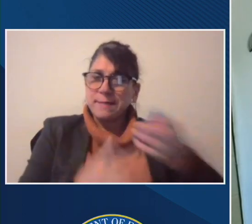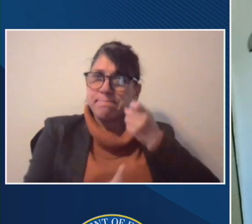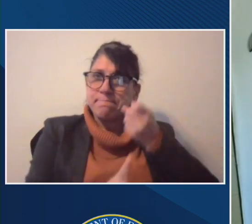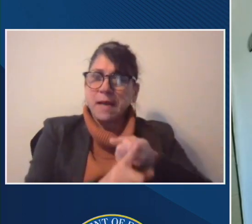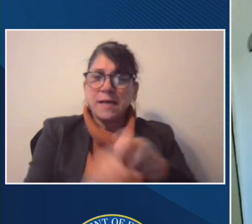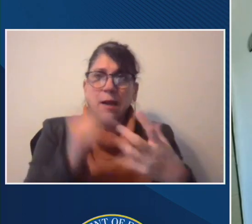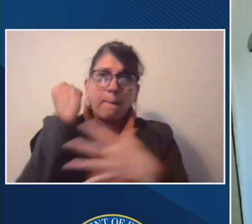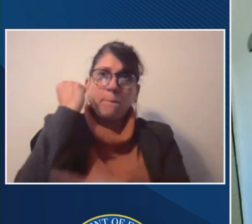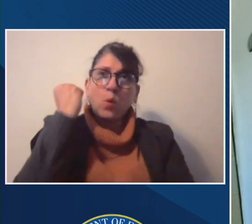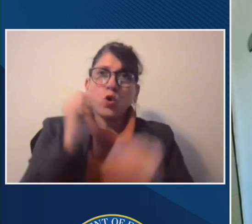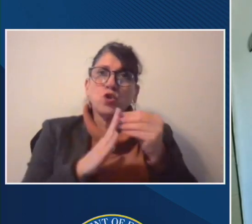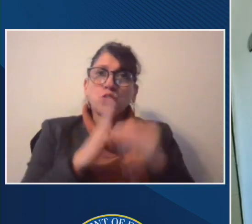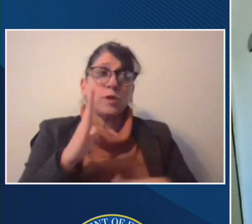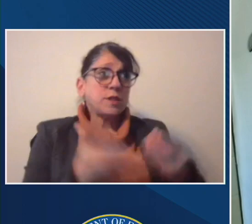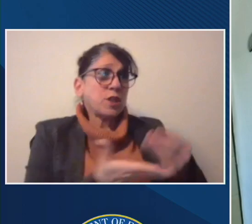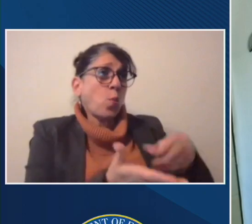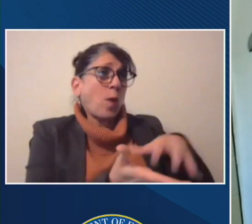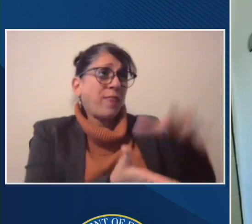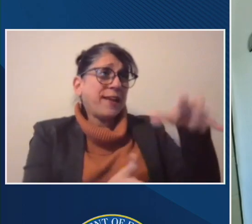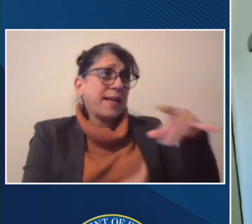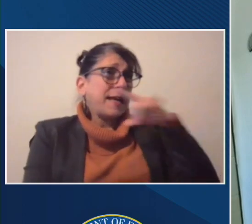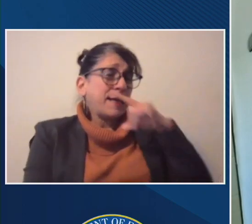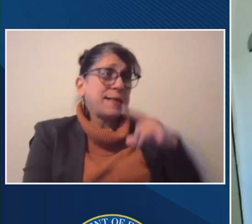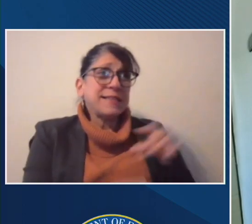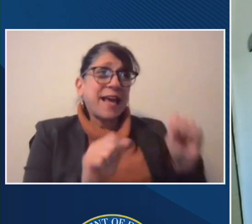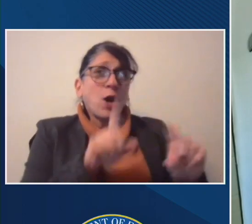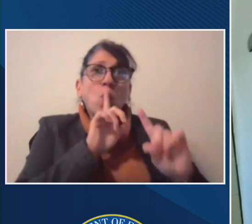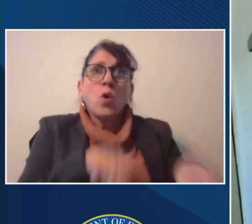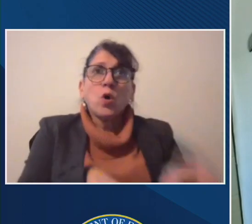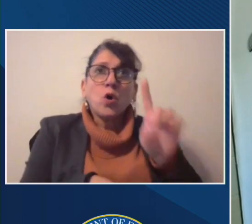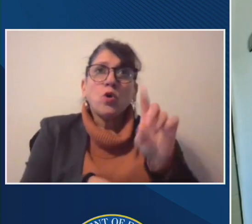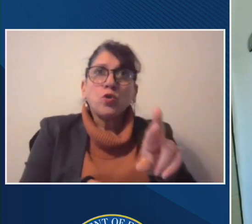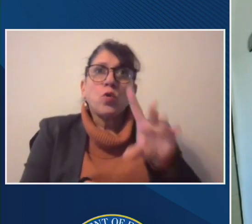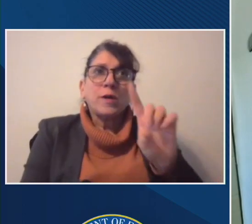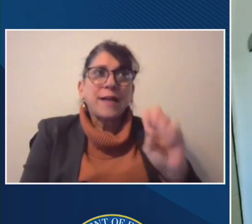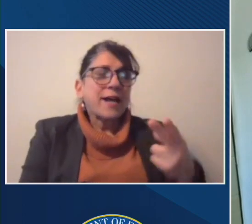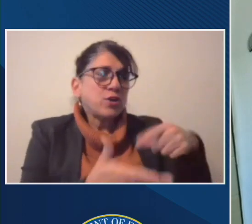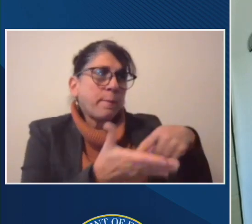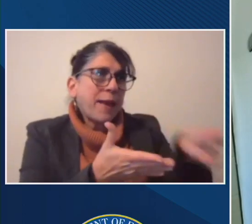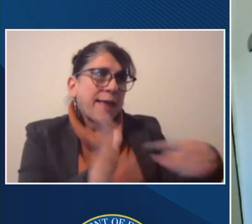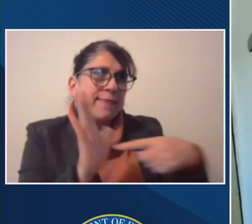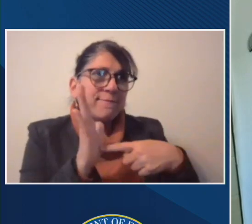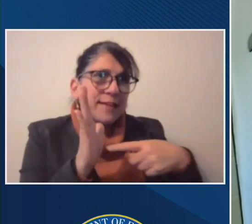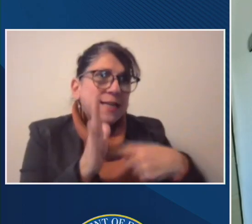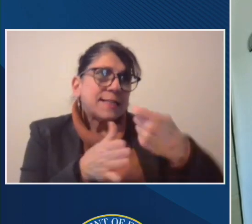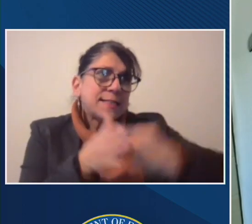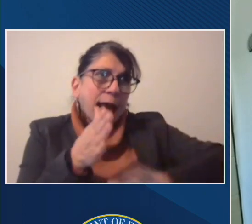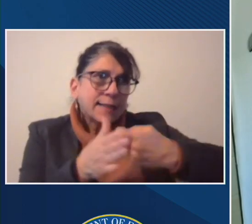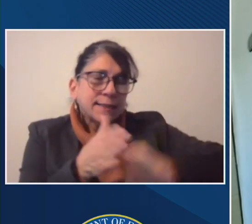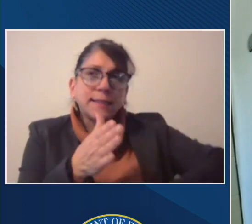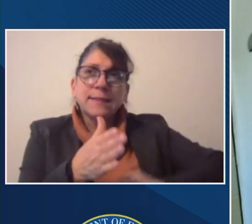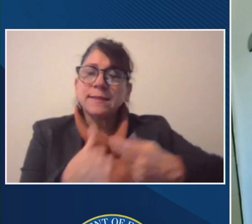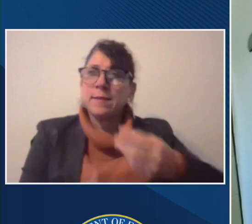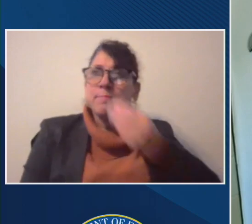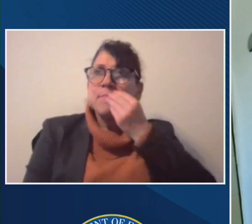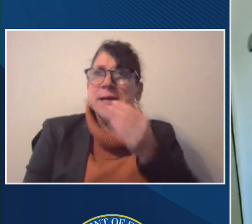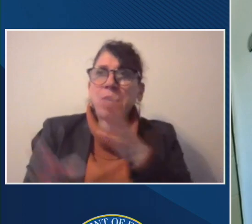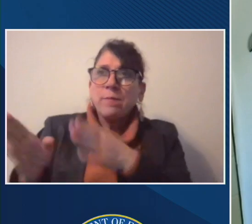The wealthy kids can order DoorDash, pay those fees, the taxes. Meal plans in New York state are not